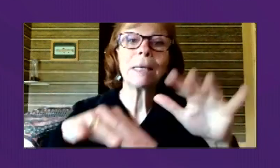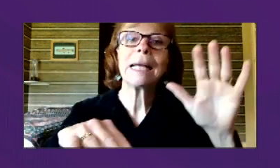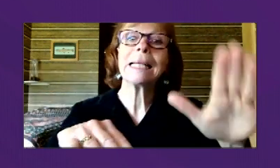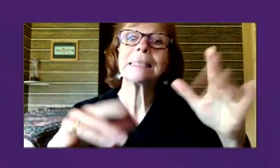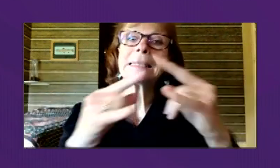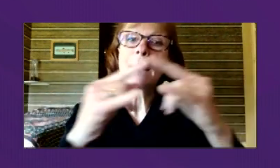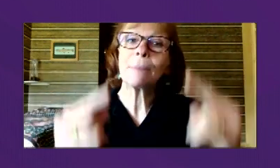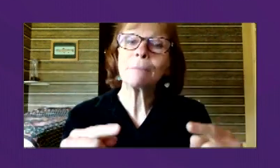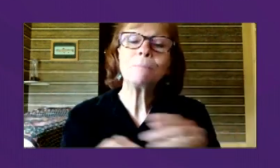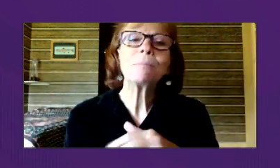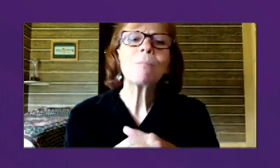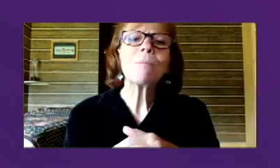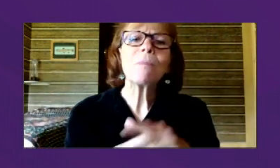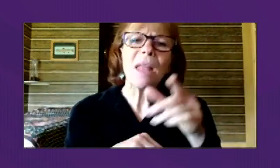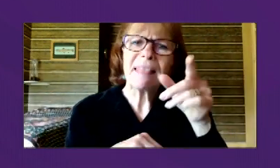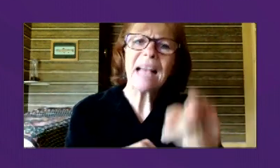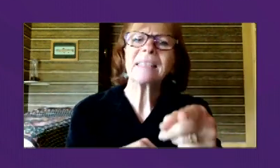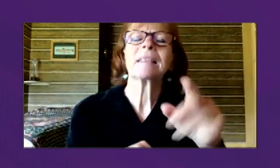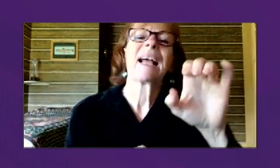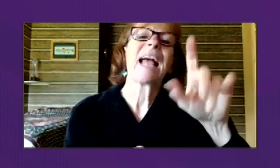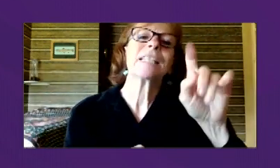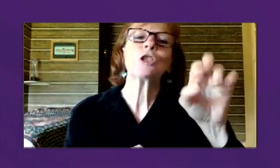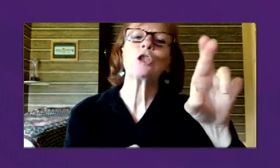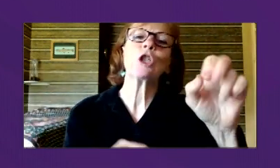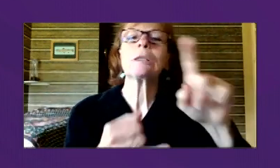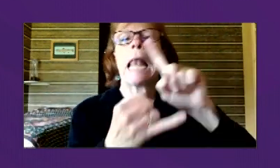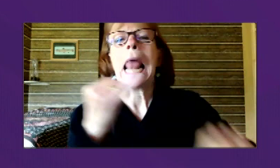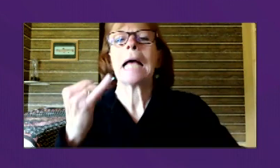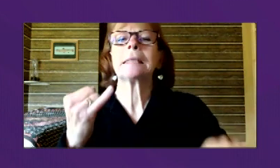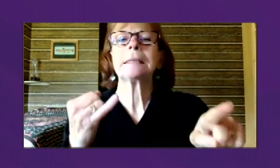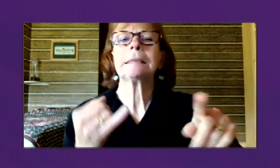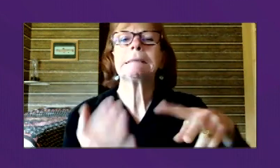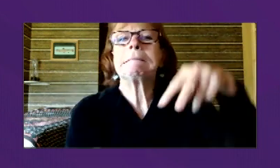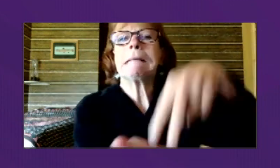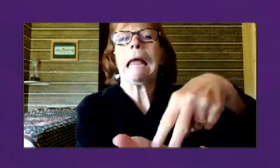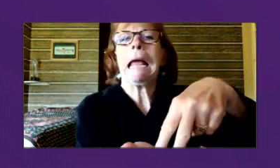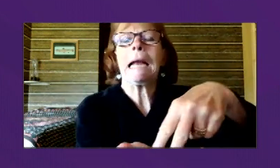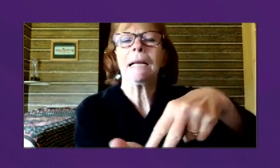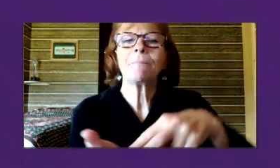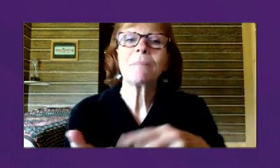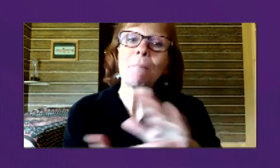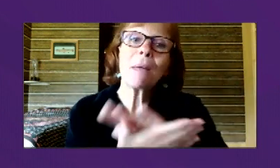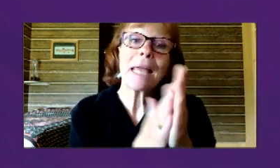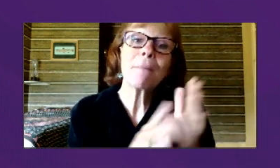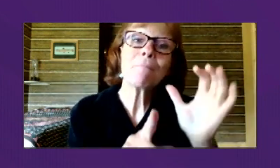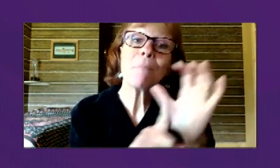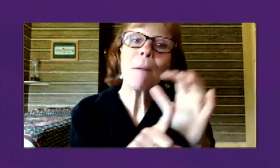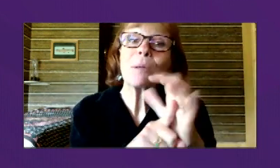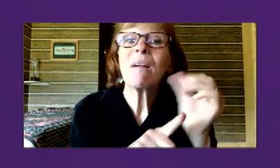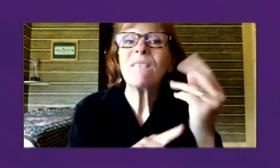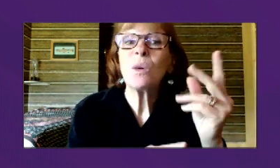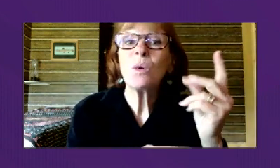or custards last stand quickly grew in popularity only days after it took place. This story was